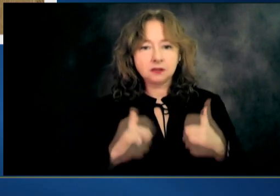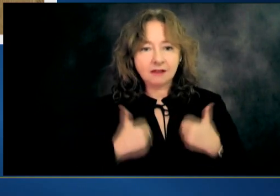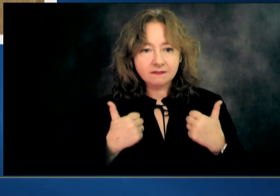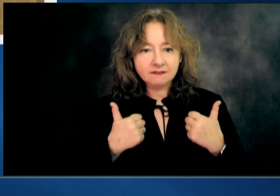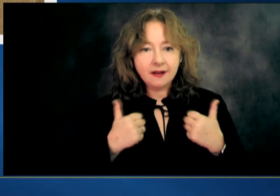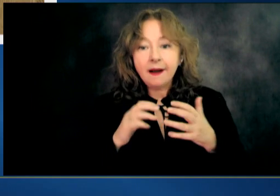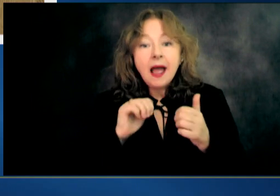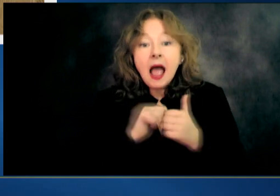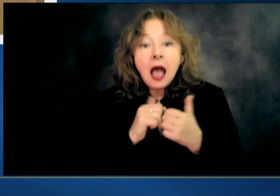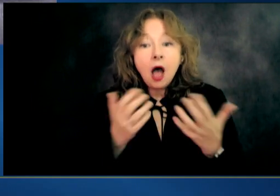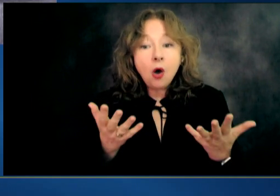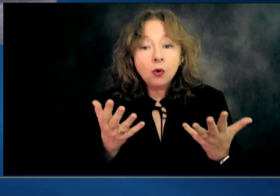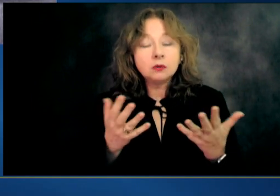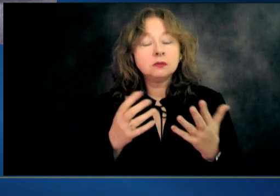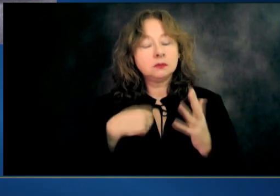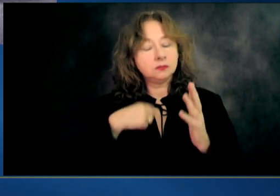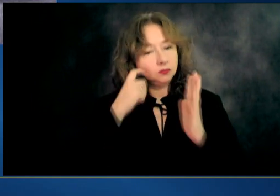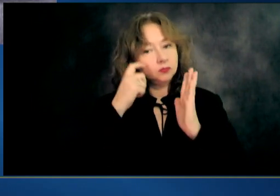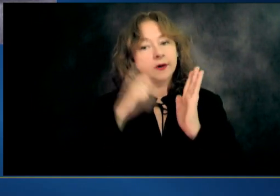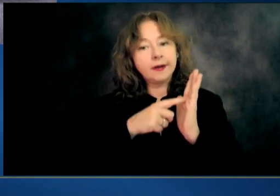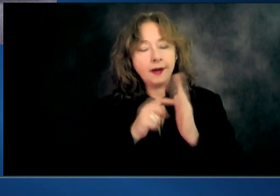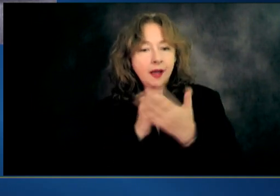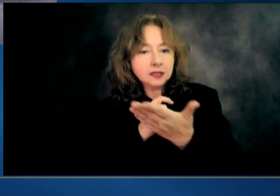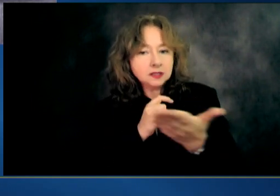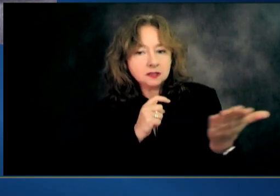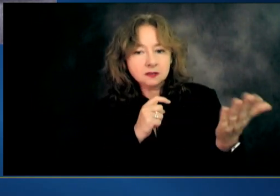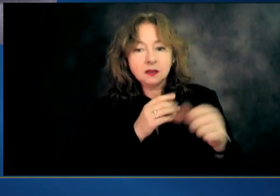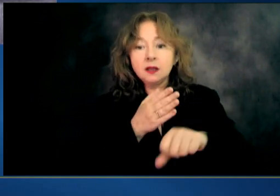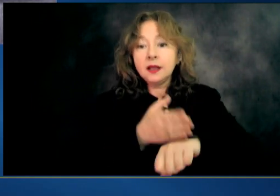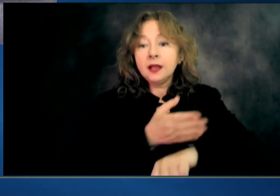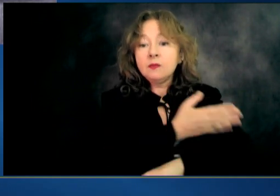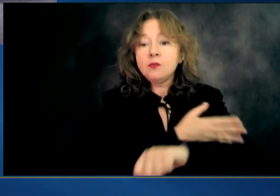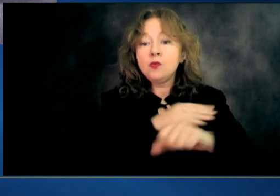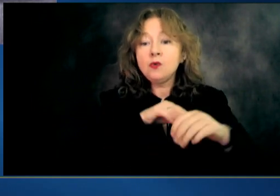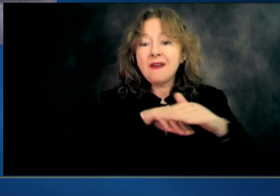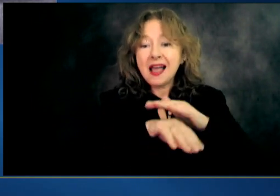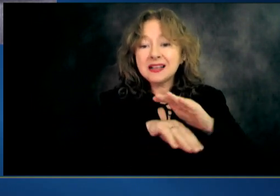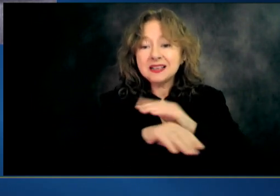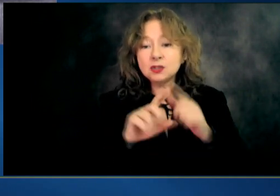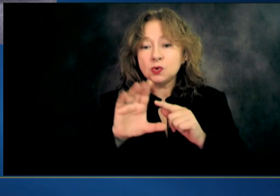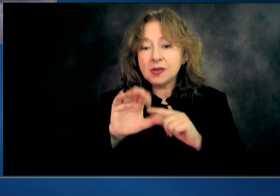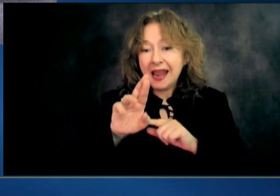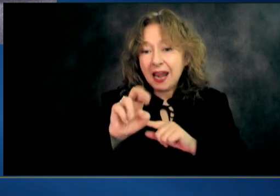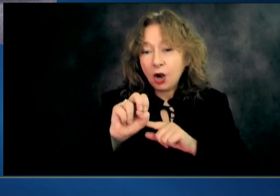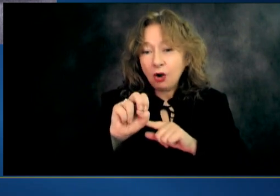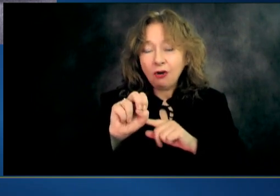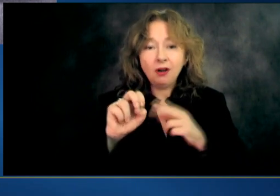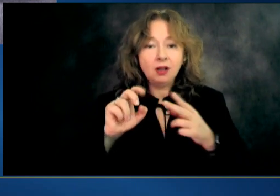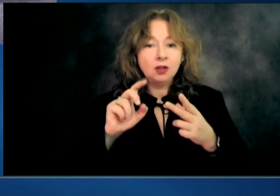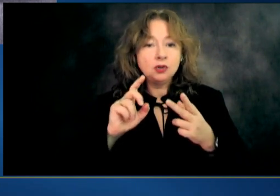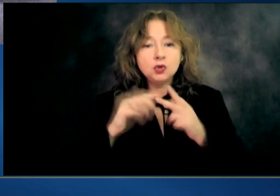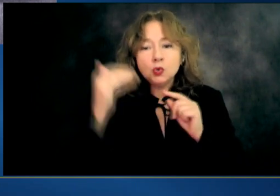by recognizing that improving access to care, improving access to knowledgeable sickle cell